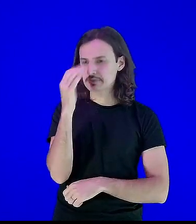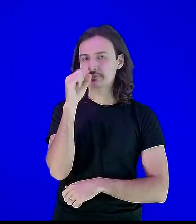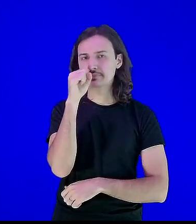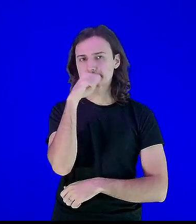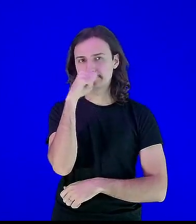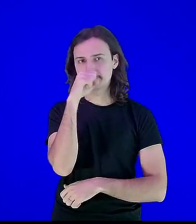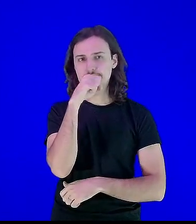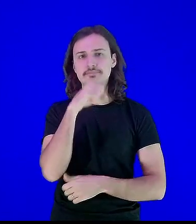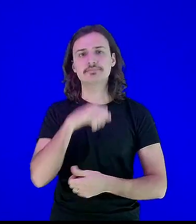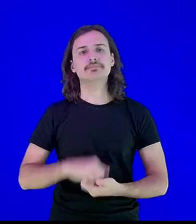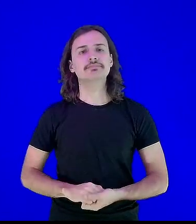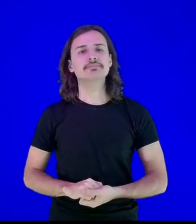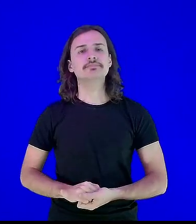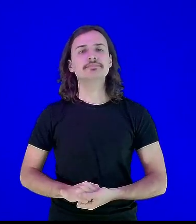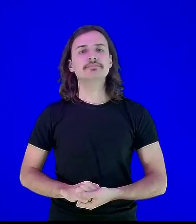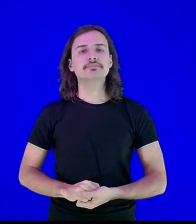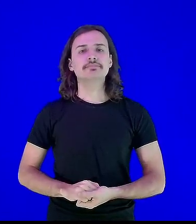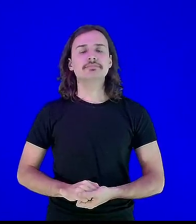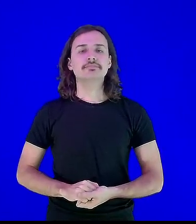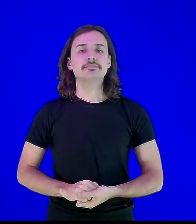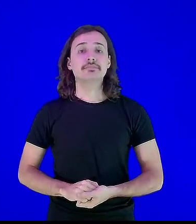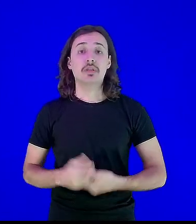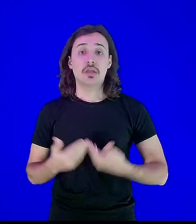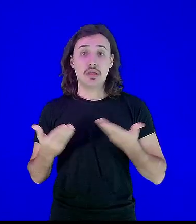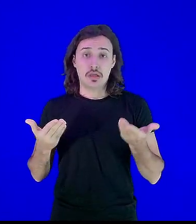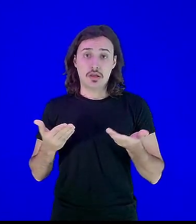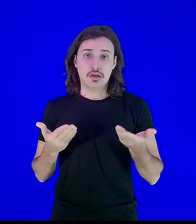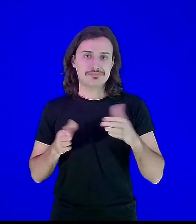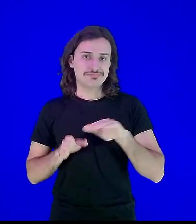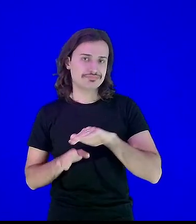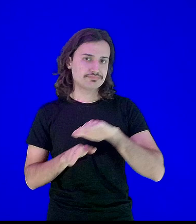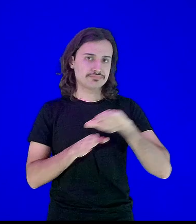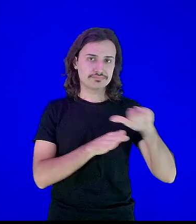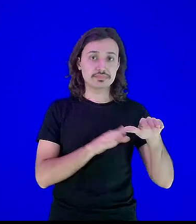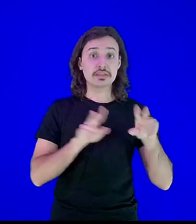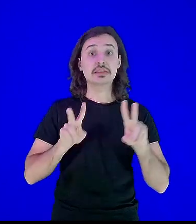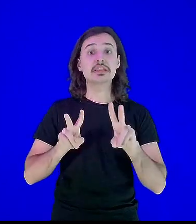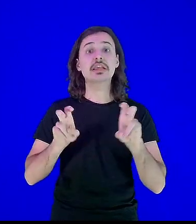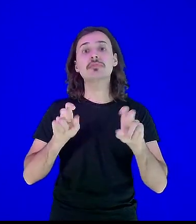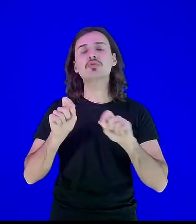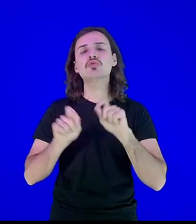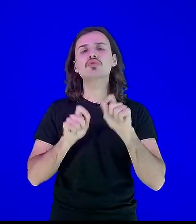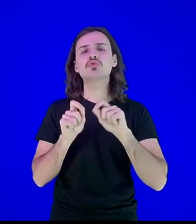well, for the short term, for the short future, for the months to come